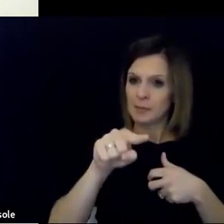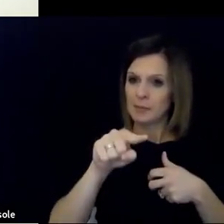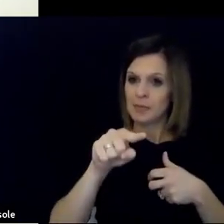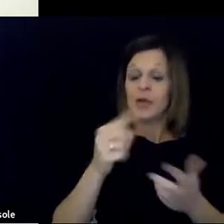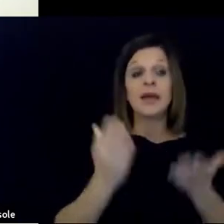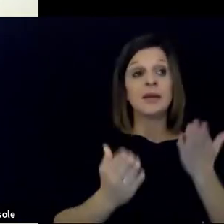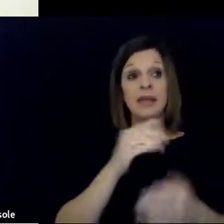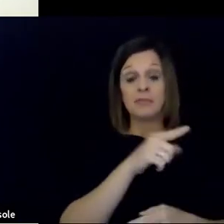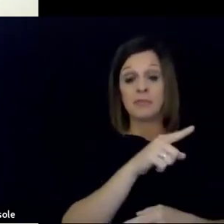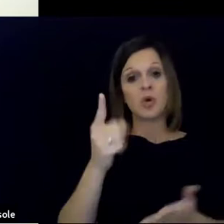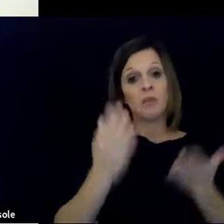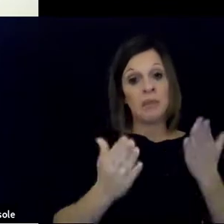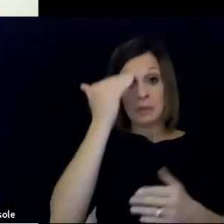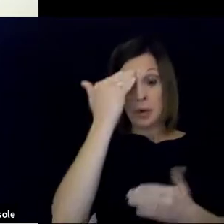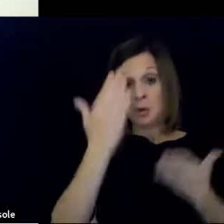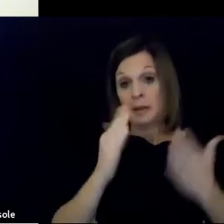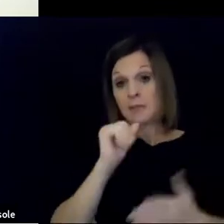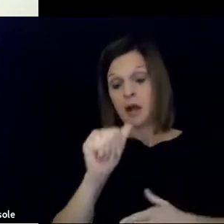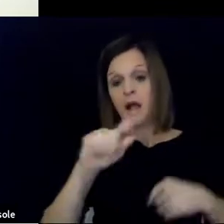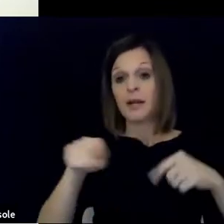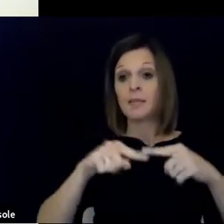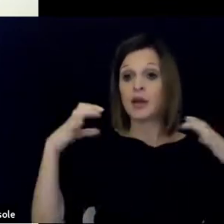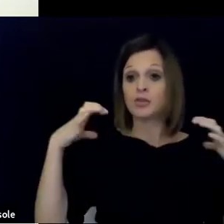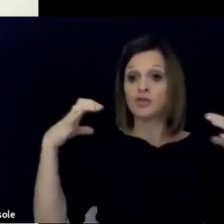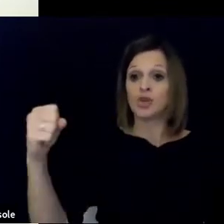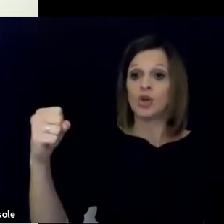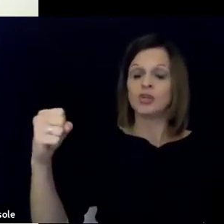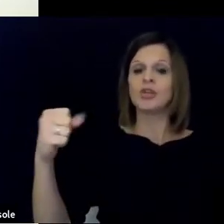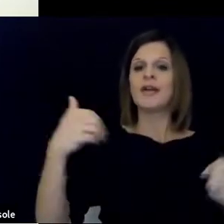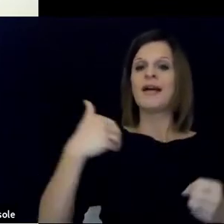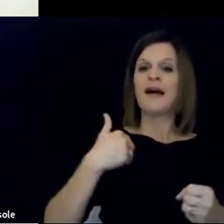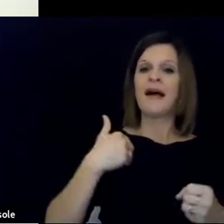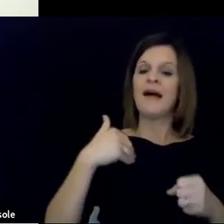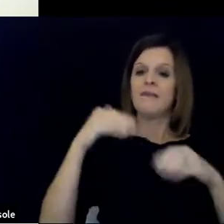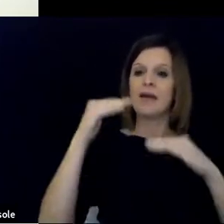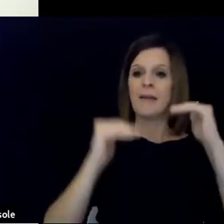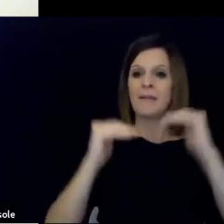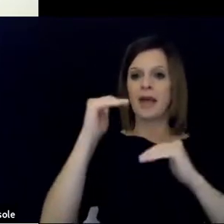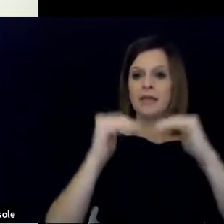about charge syndrome is that there's a vestibular issue, balance problems are off.